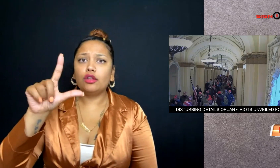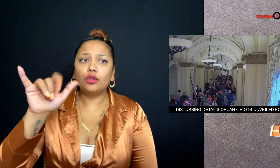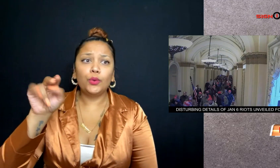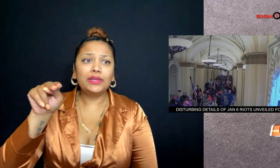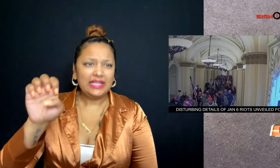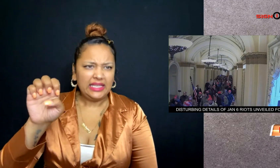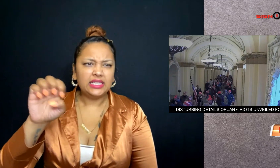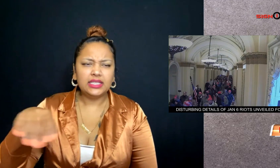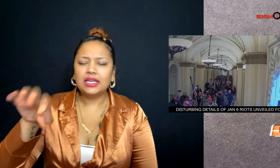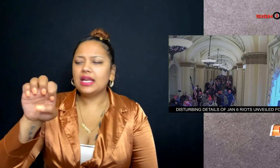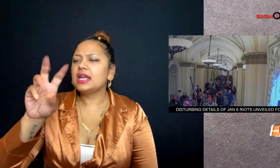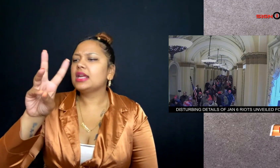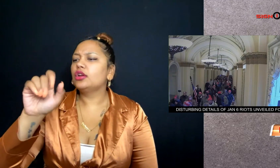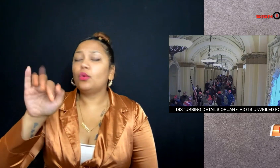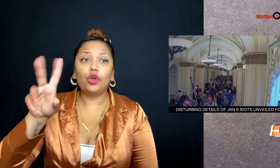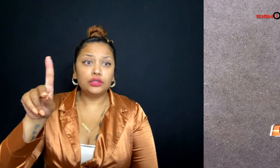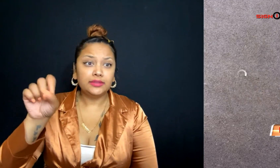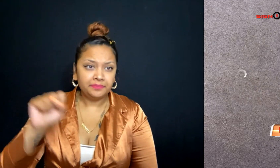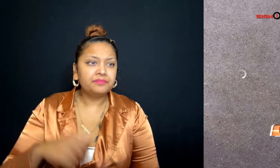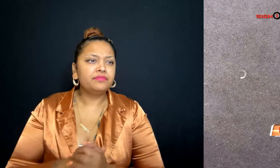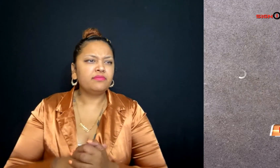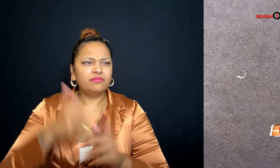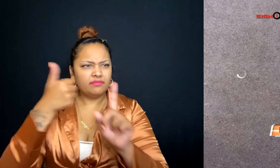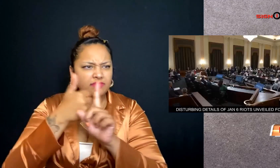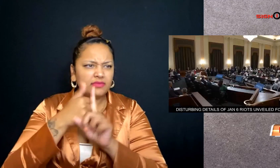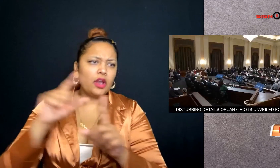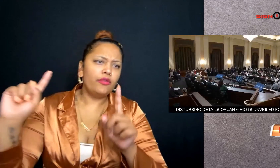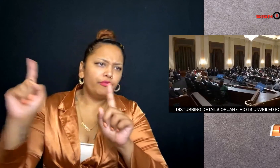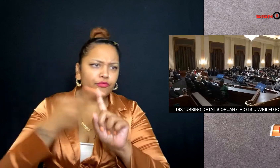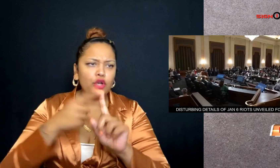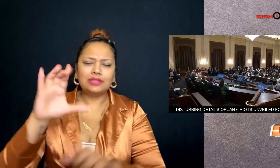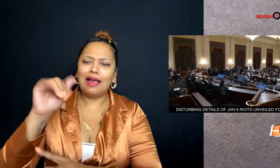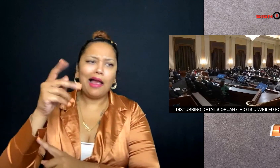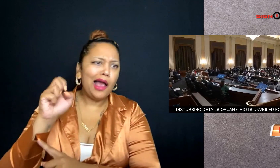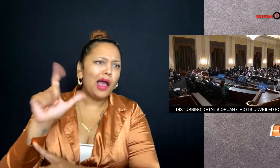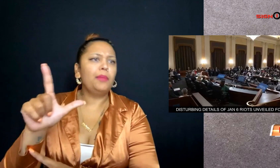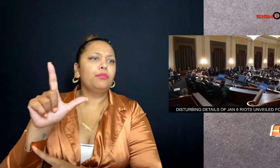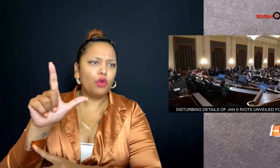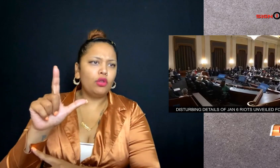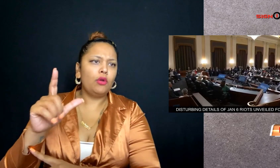the committee showed the video of the attack on Caroline Edwards the first capitol police